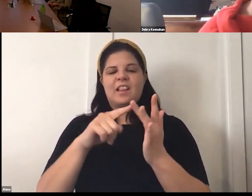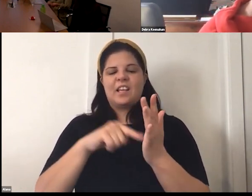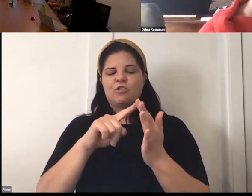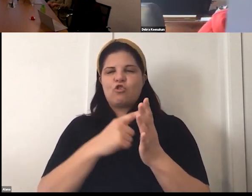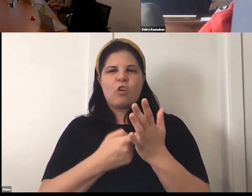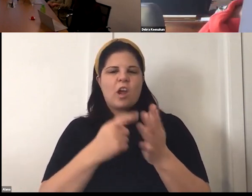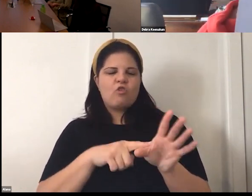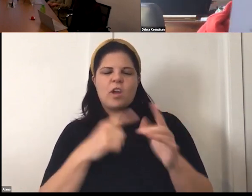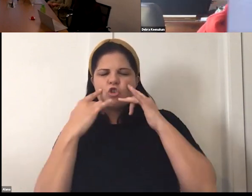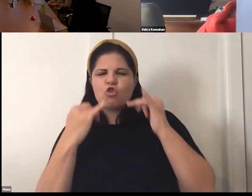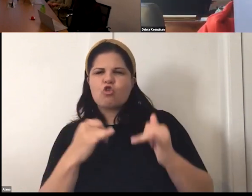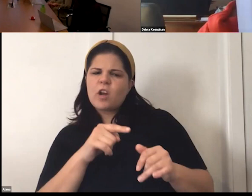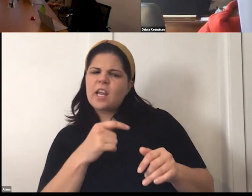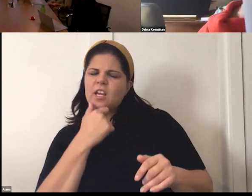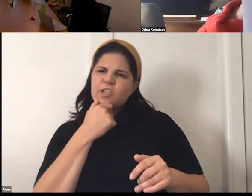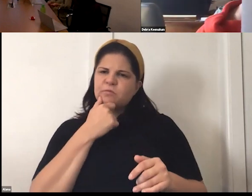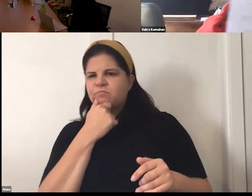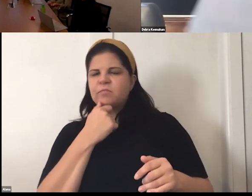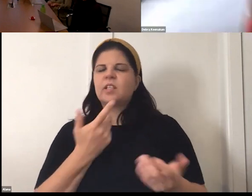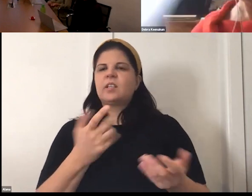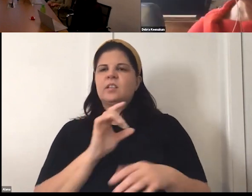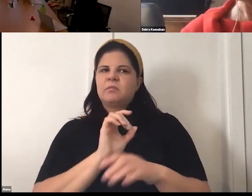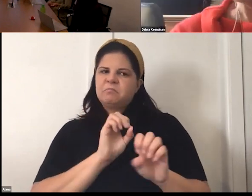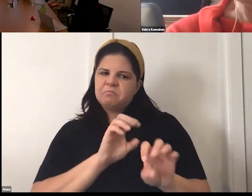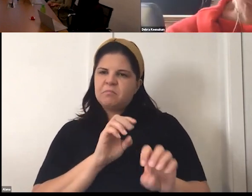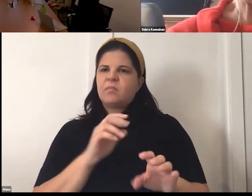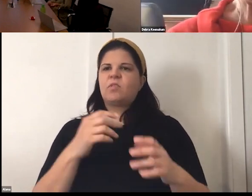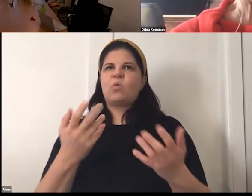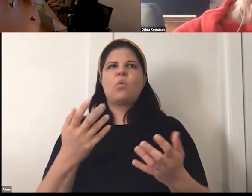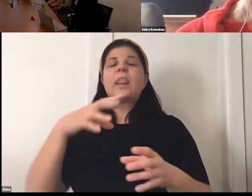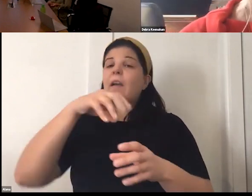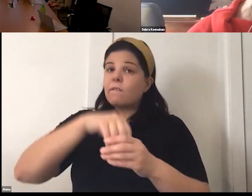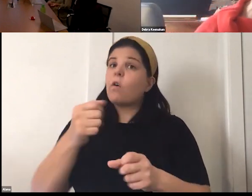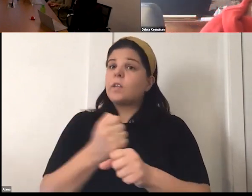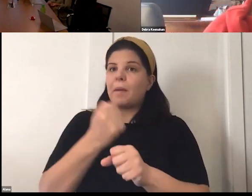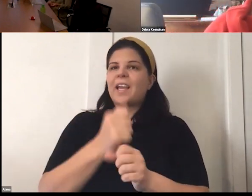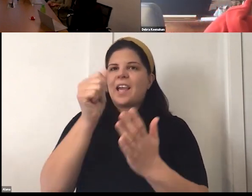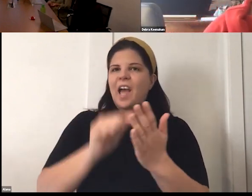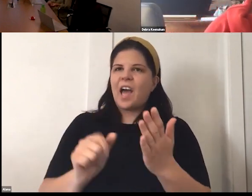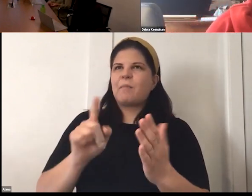So they're involved in making work or participating in an artform but they don't actually - they're